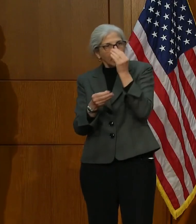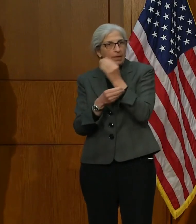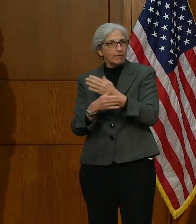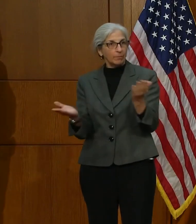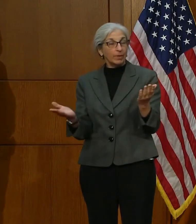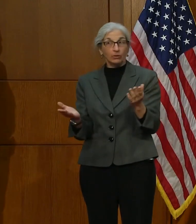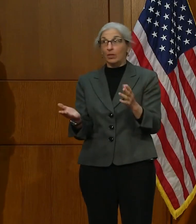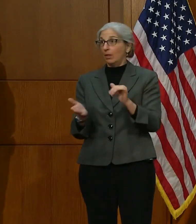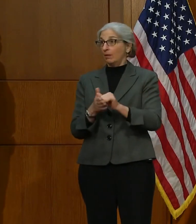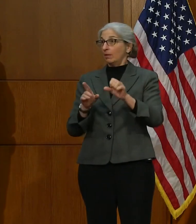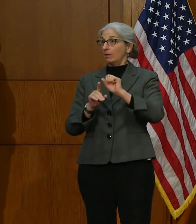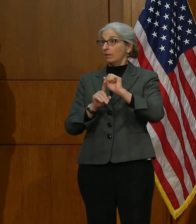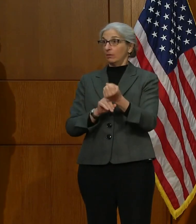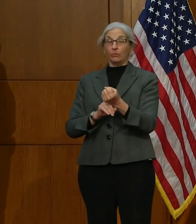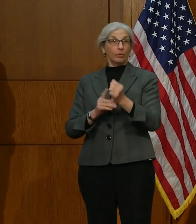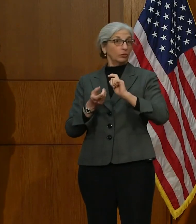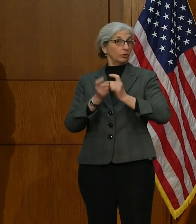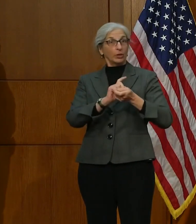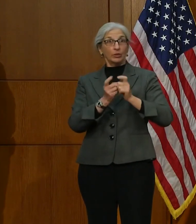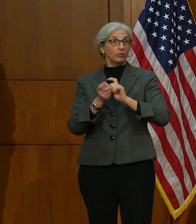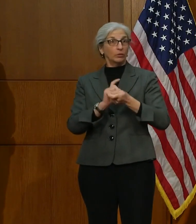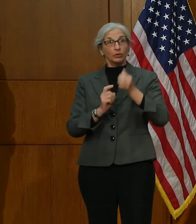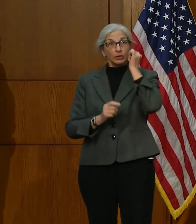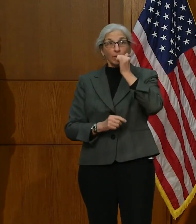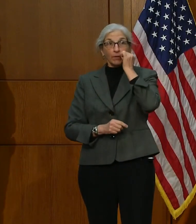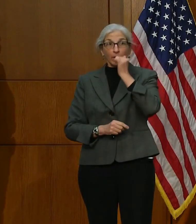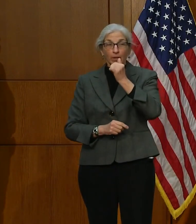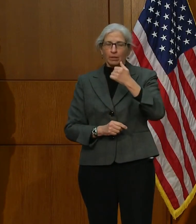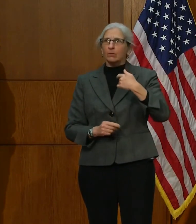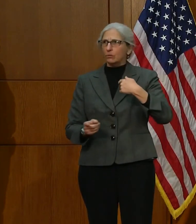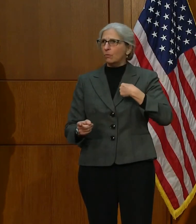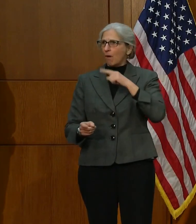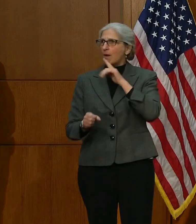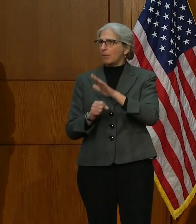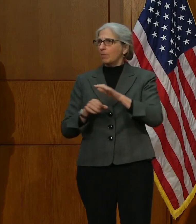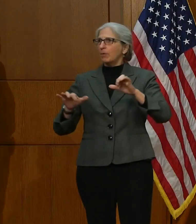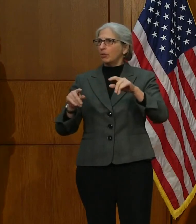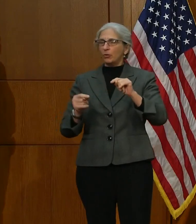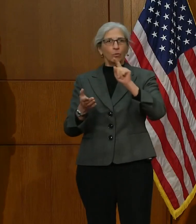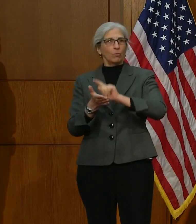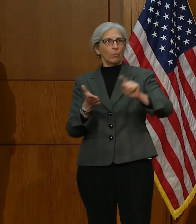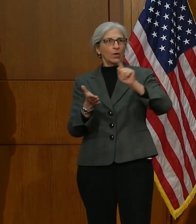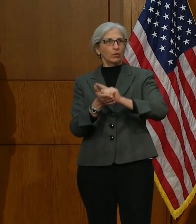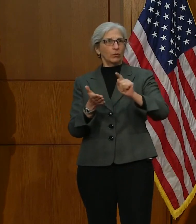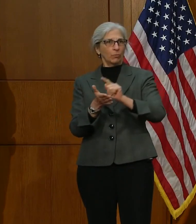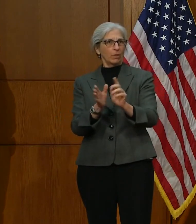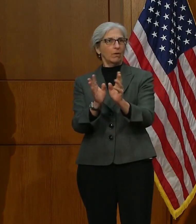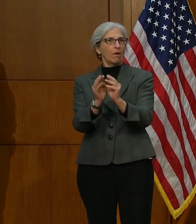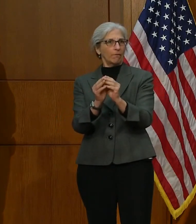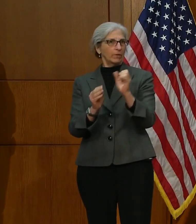YOU ALL KNOW IT. IT'S A VERY DYNAMIC SITUATION. IT CHANGES